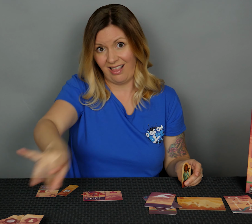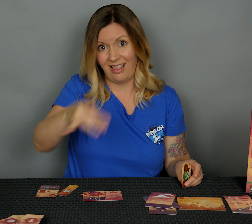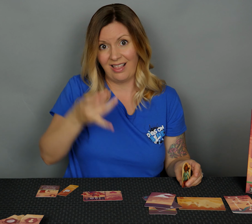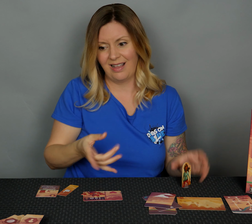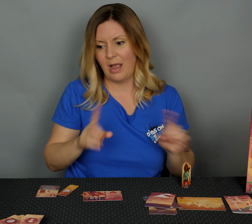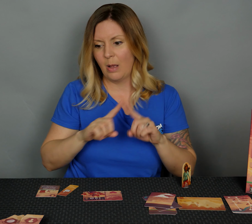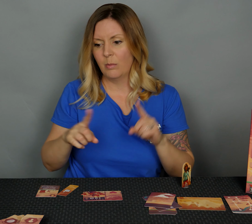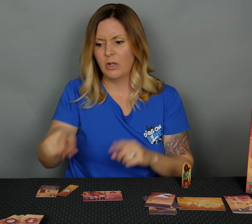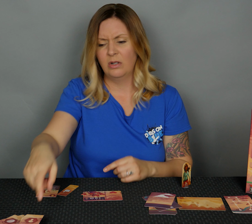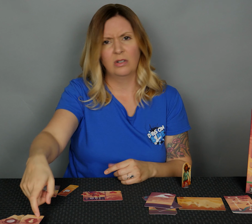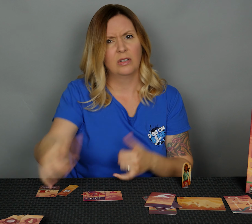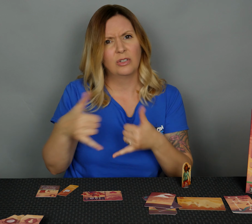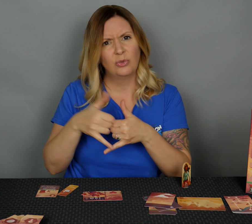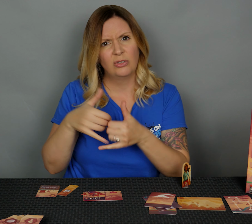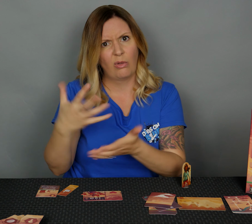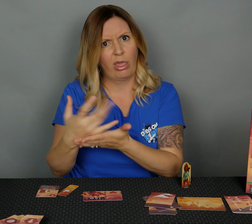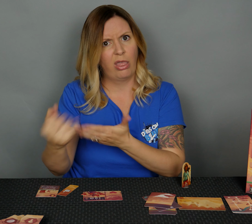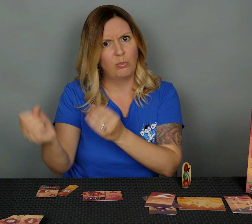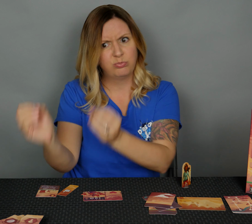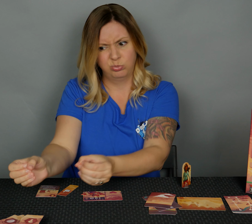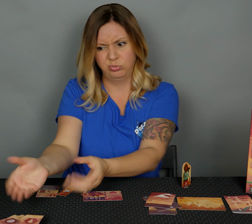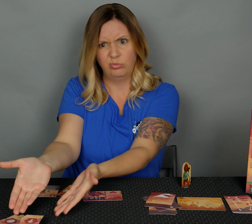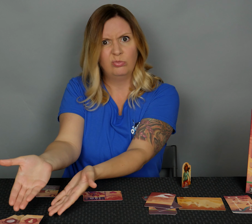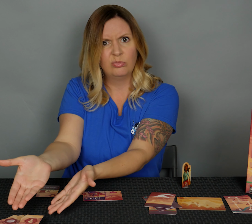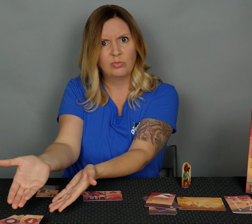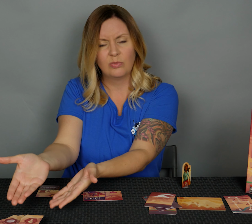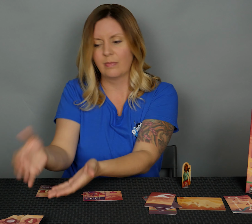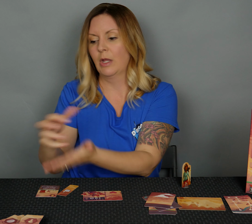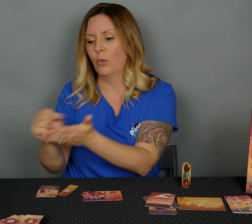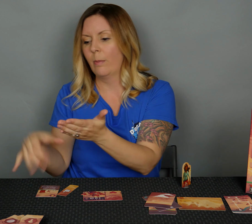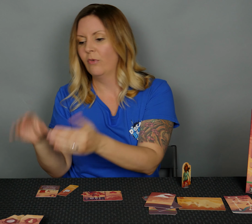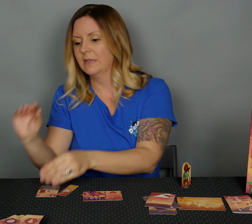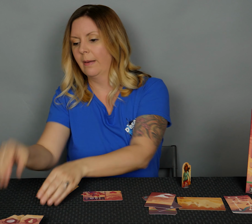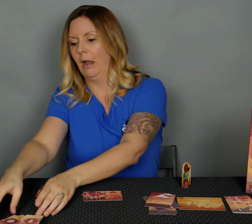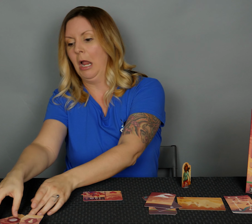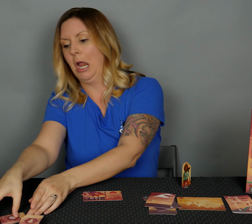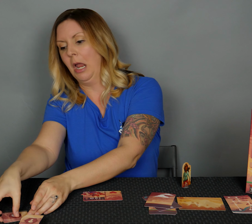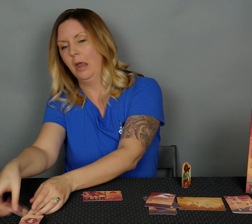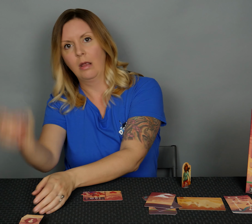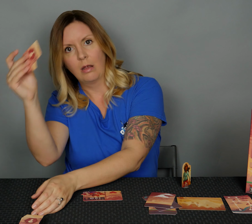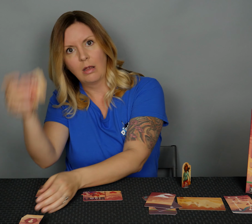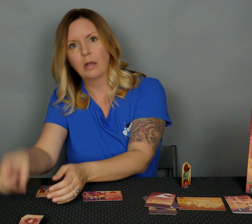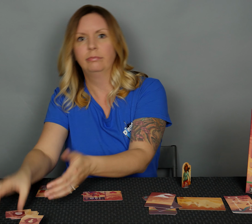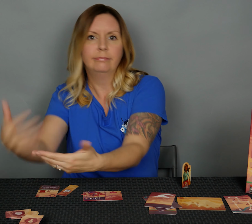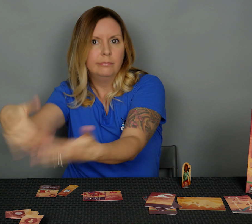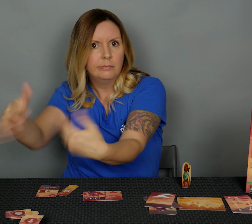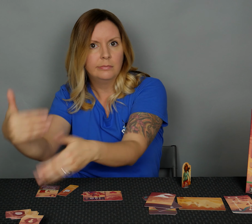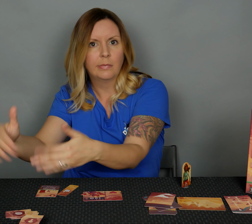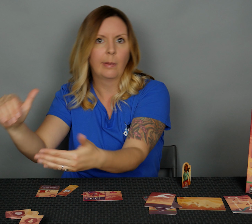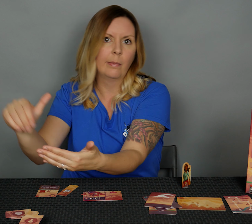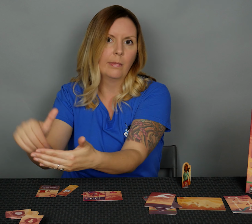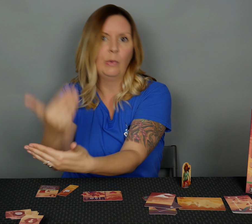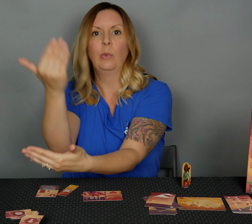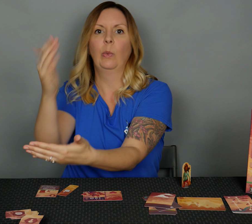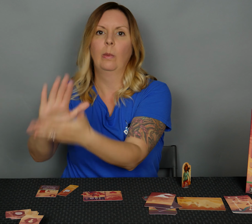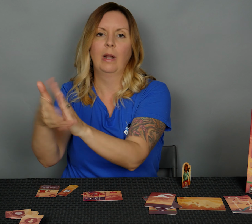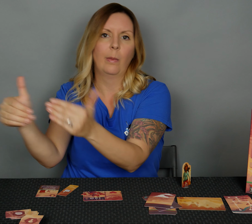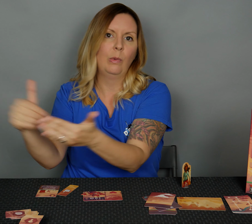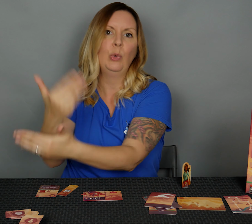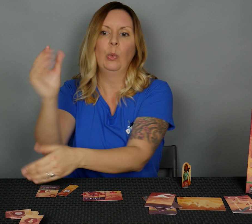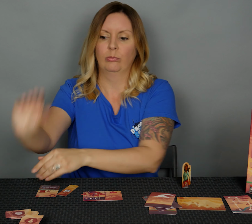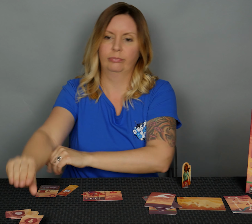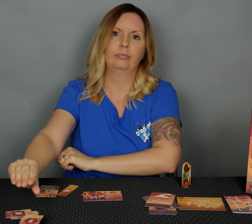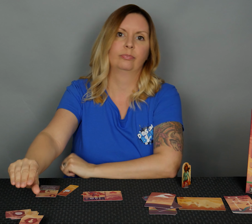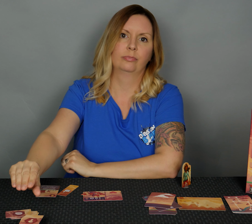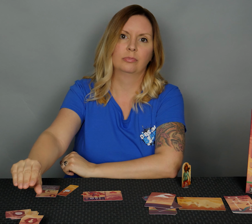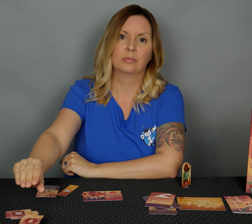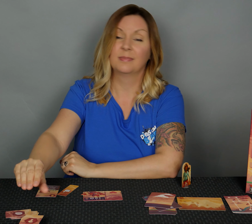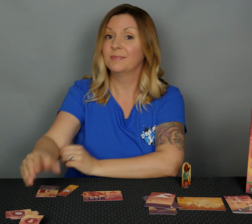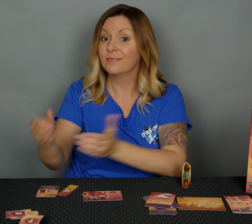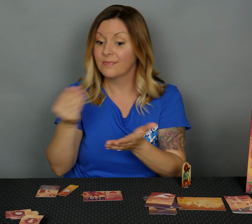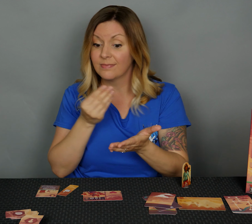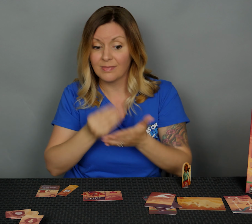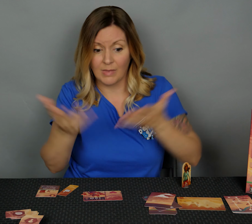the game, just take the discard pile and give it a shuffle to become the new treasure deck.